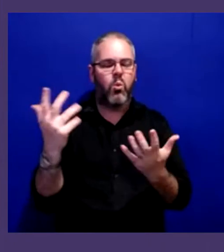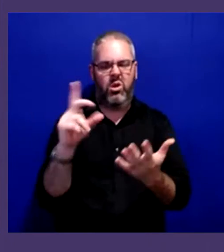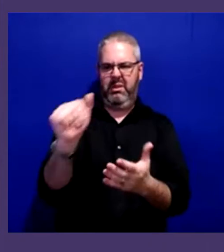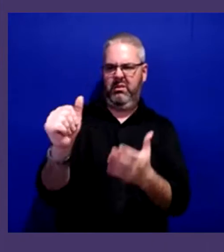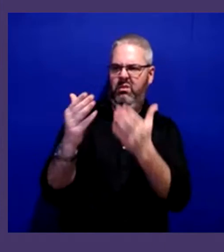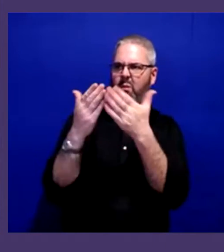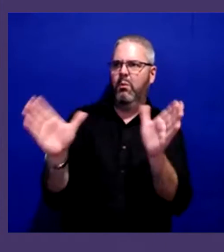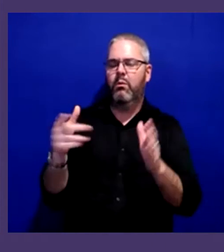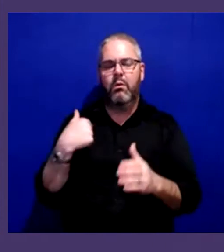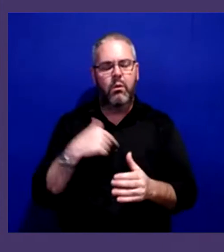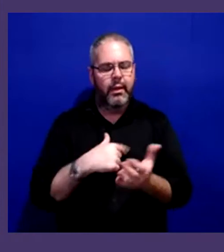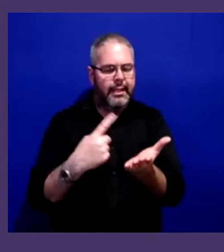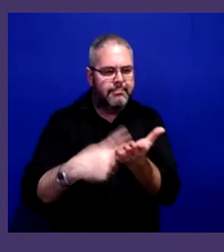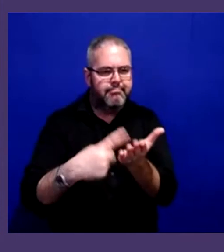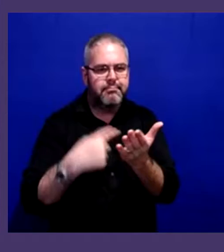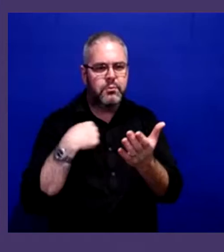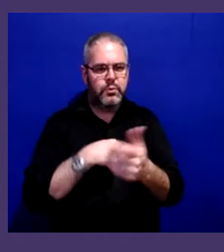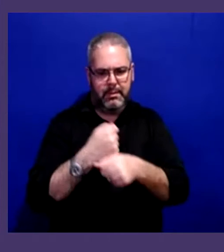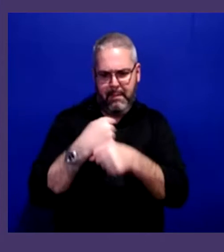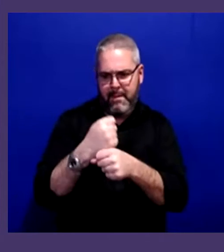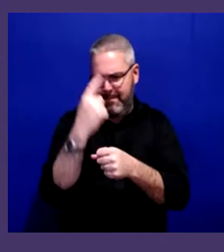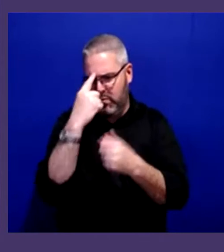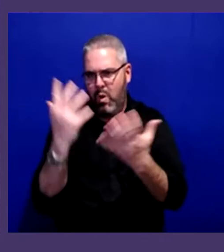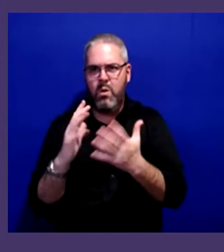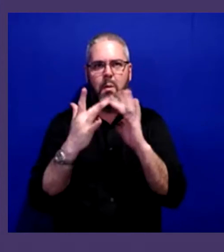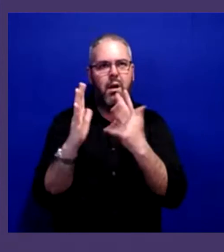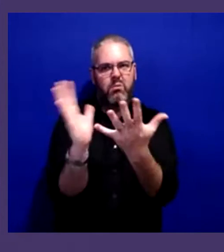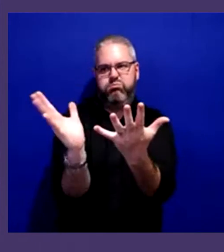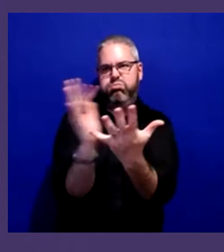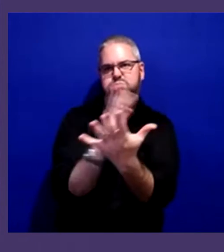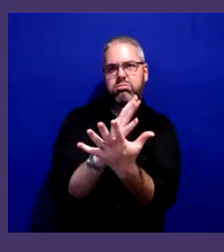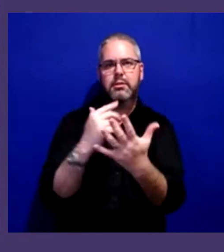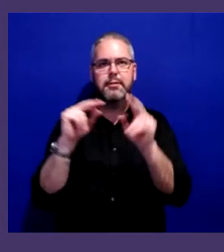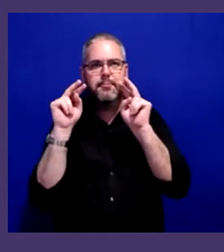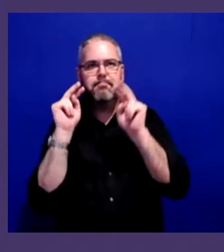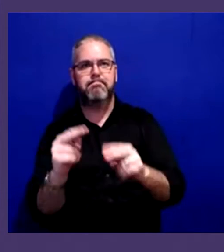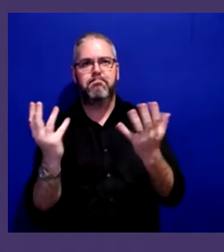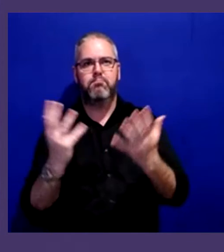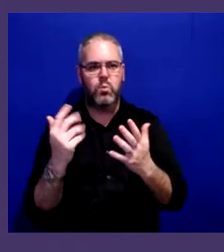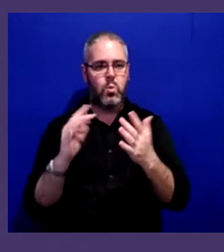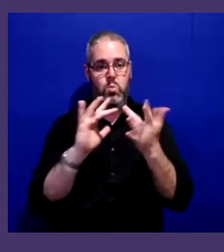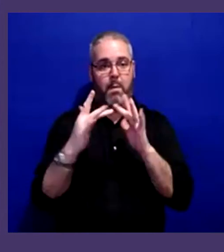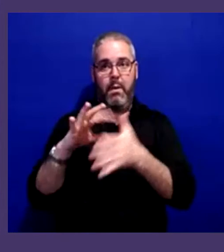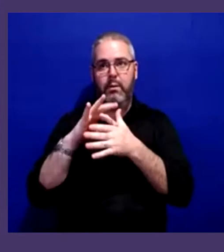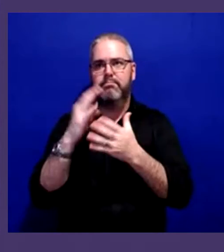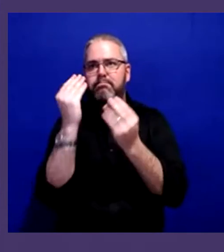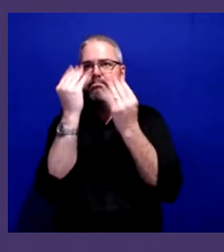for across the web, we tend to look at the web content accessibility guidelines as a place to